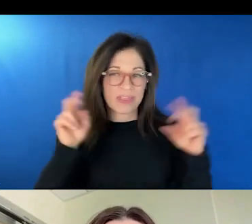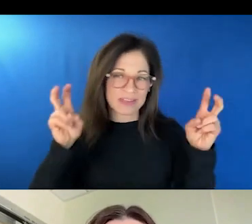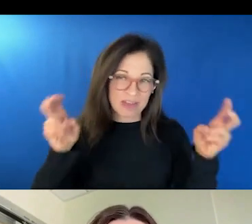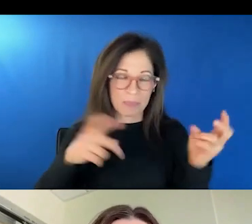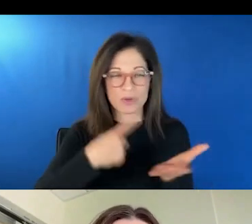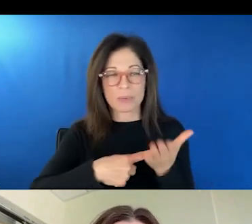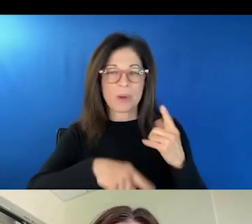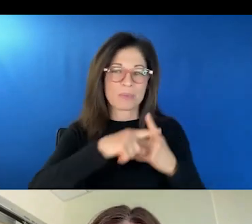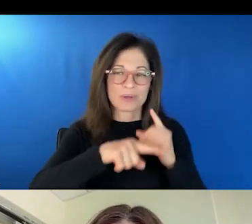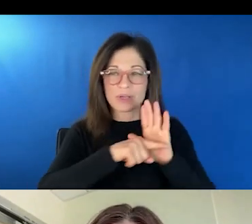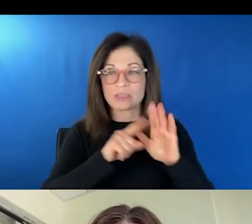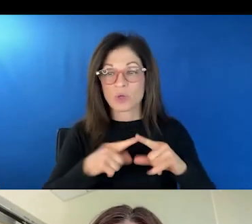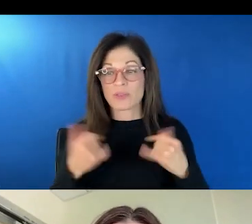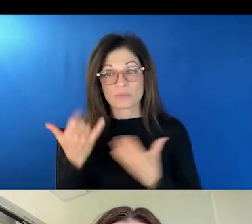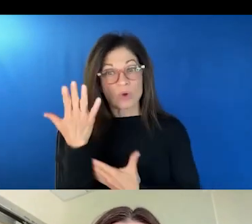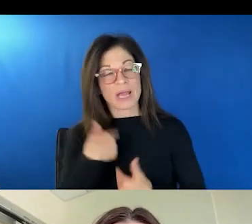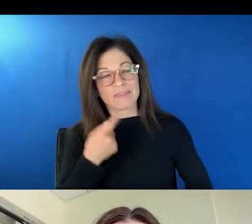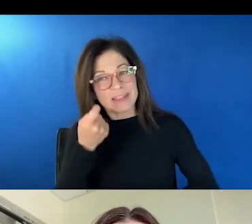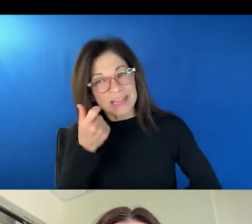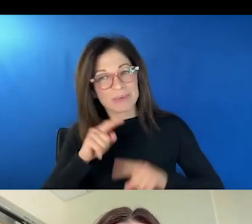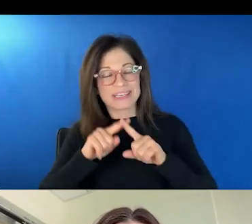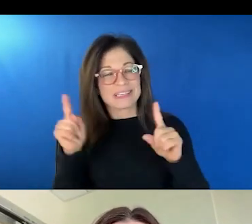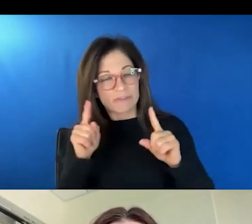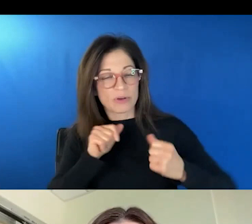WANTED TO TAKE A SLIGHTLY DIFFERENT APPROACH AND I WANT TO PIGGY BACK